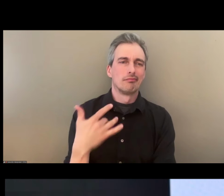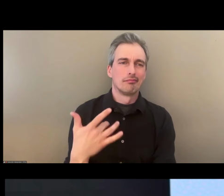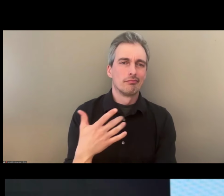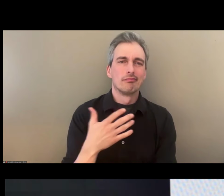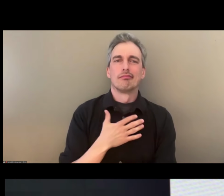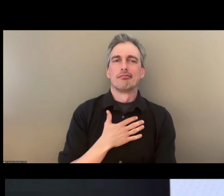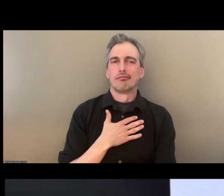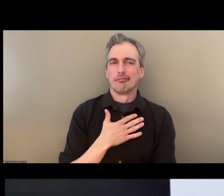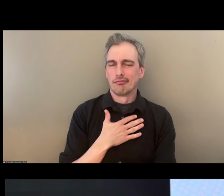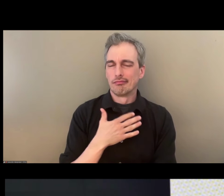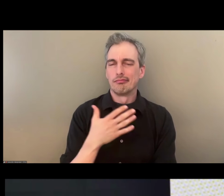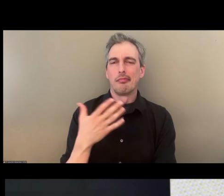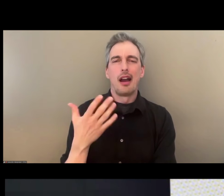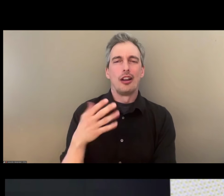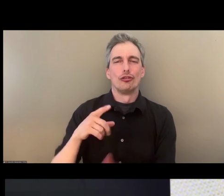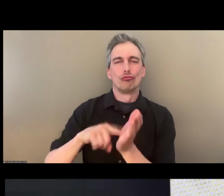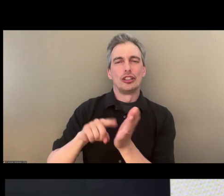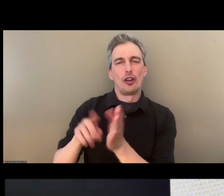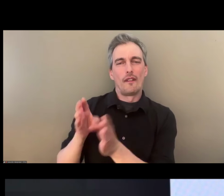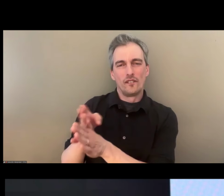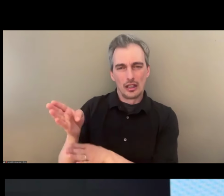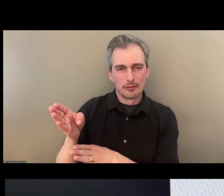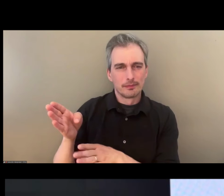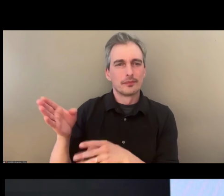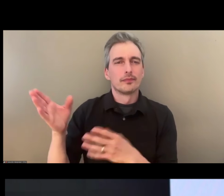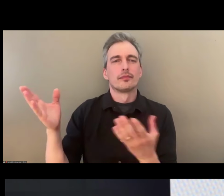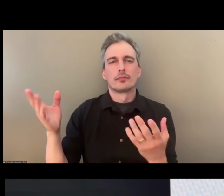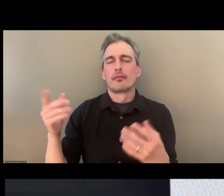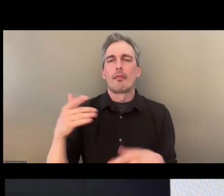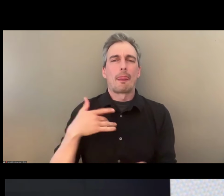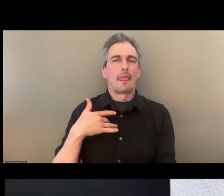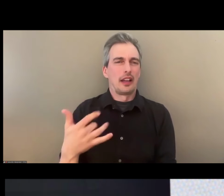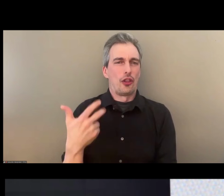The term "hard of hearing" usually refers to a lighter degree of hearing